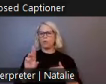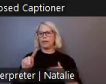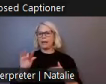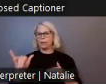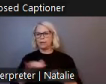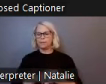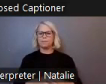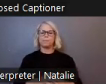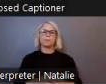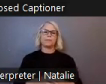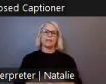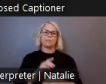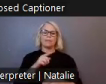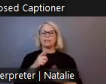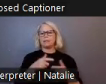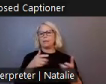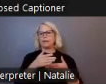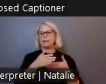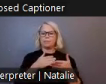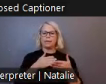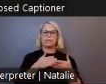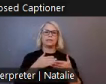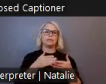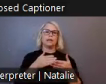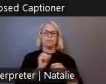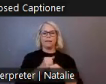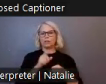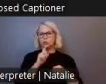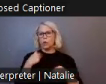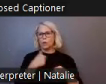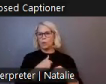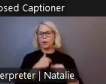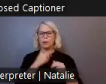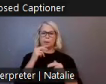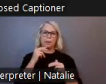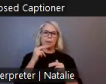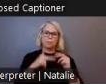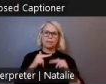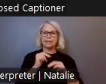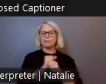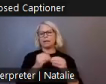This is a big piece of making sure that we are building and strengthening those relationships